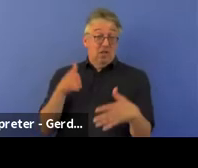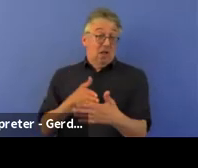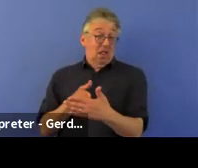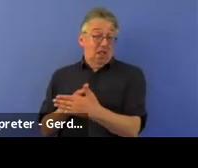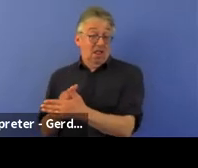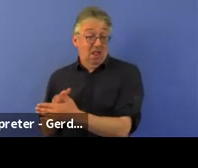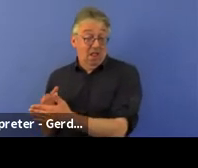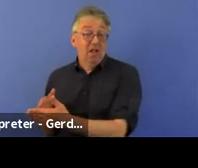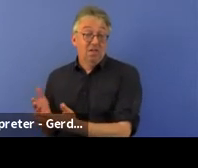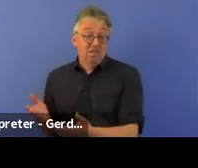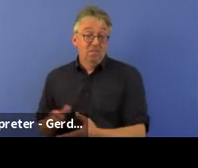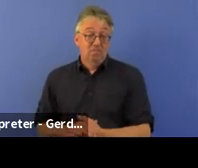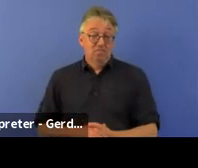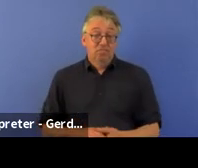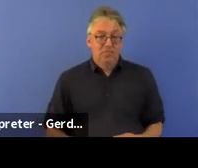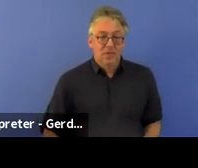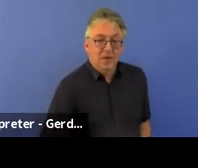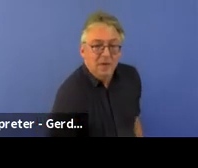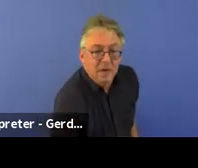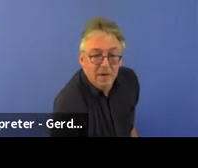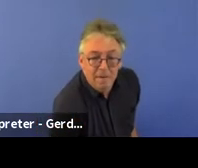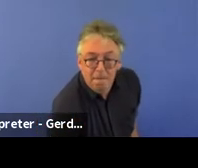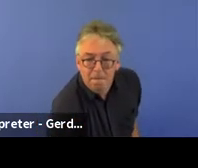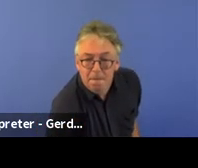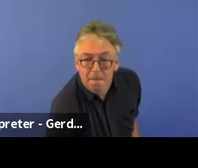Thank you for for